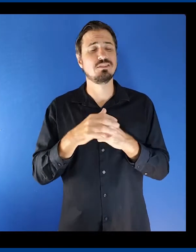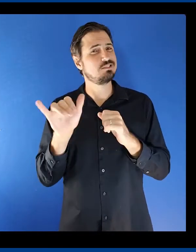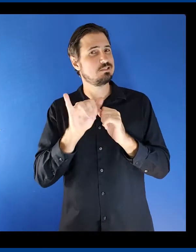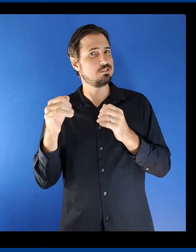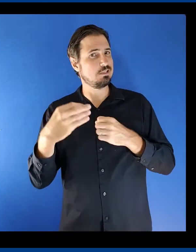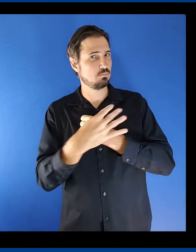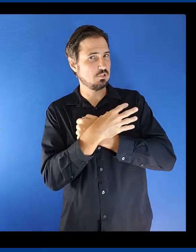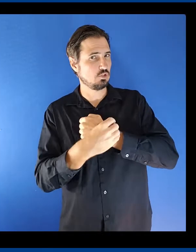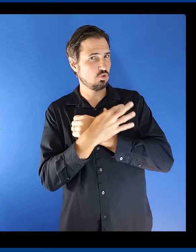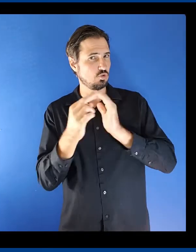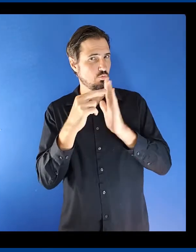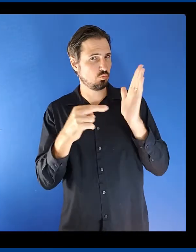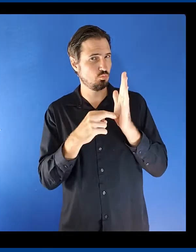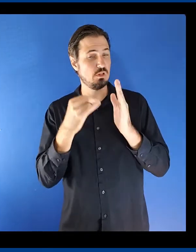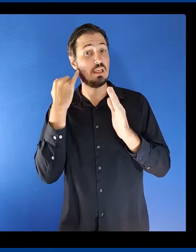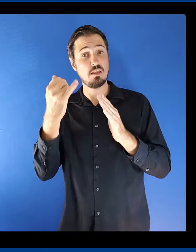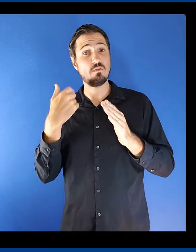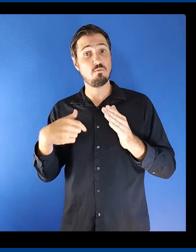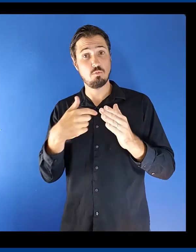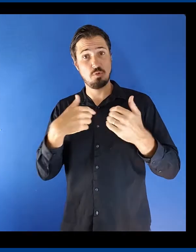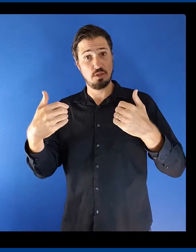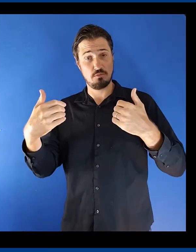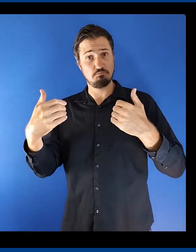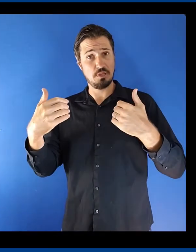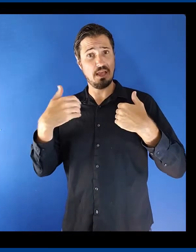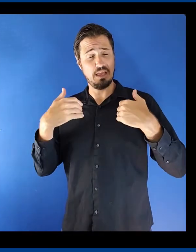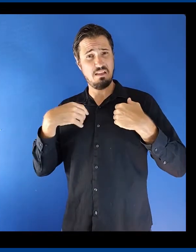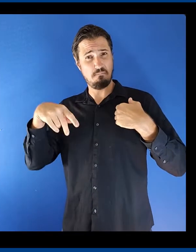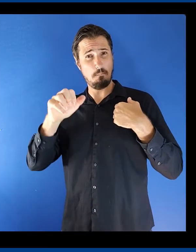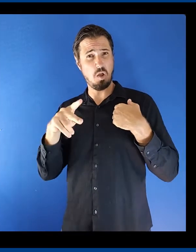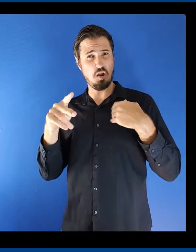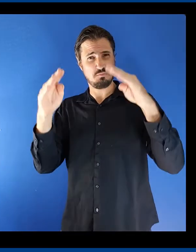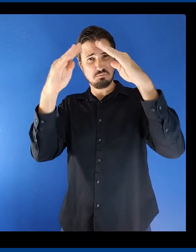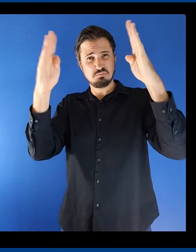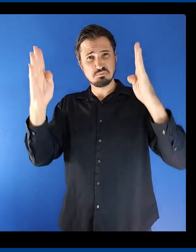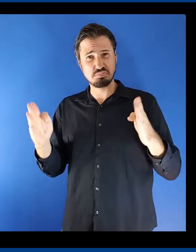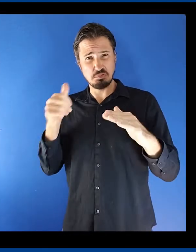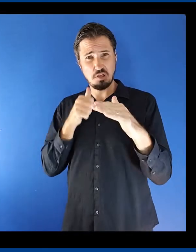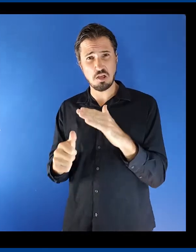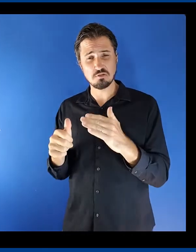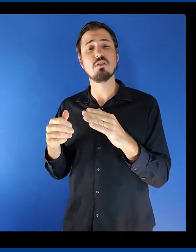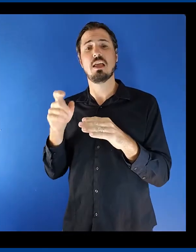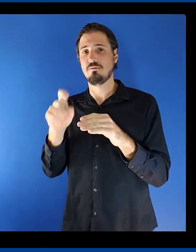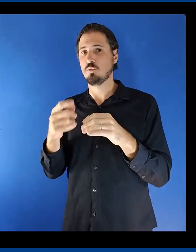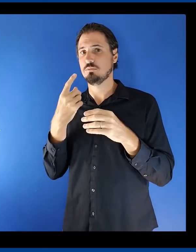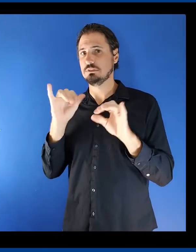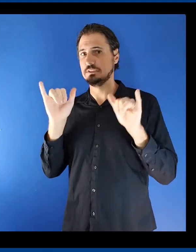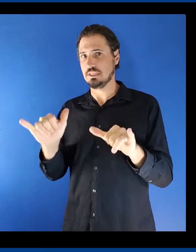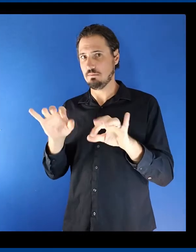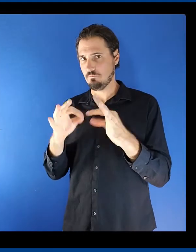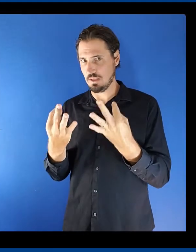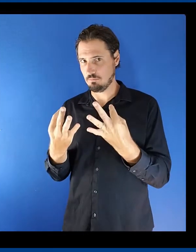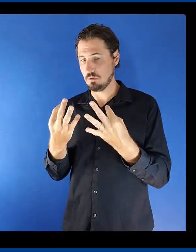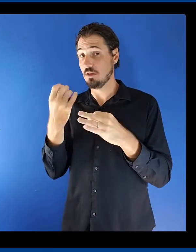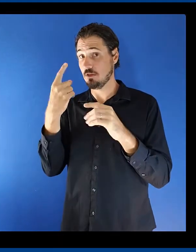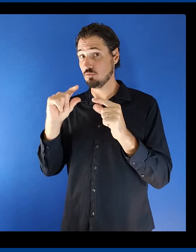any gathering at a park or pavilion must be limited to a single residential or family unit, in a group no more than 10.